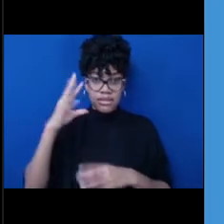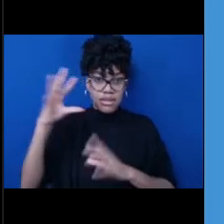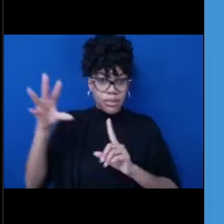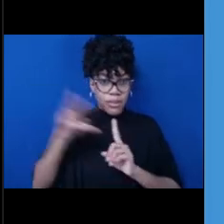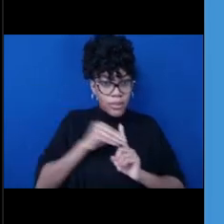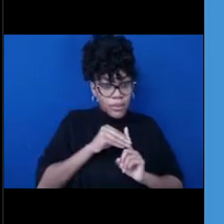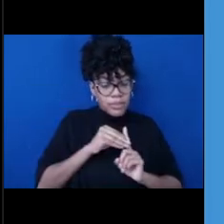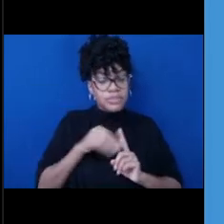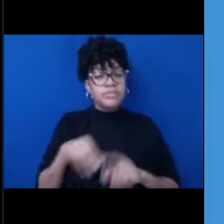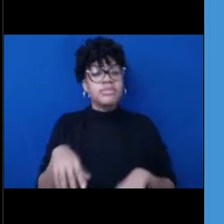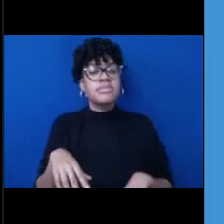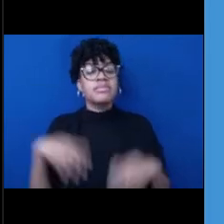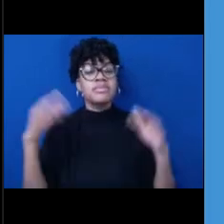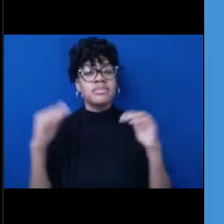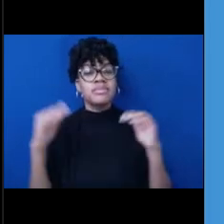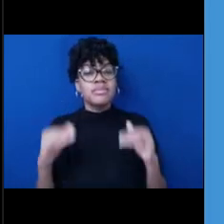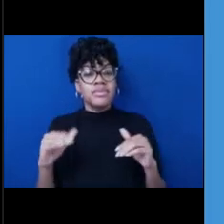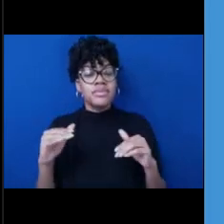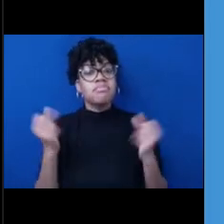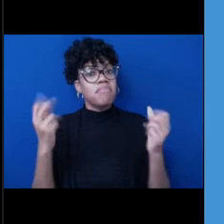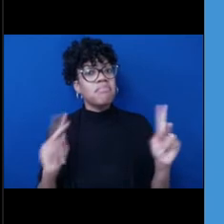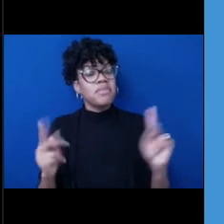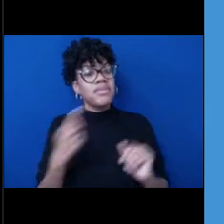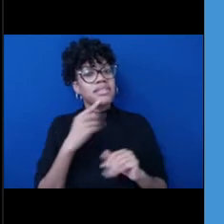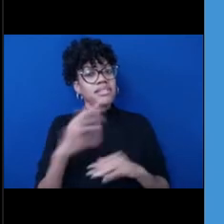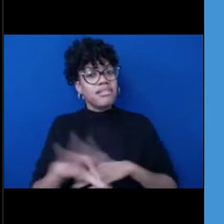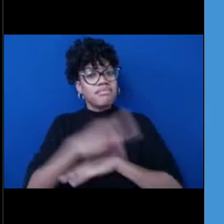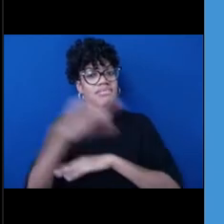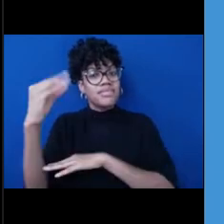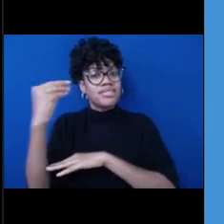Janet, Sharon, Rachel. Yup. - Good job.